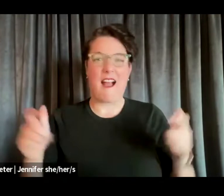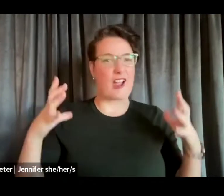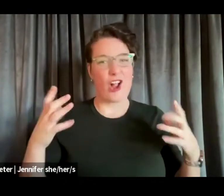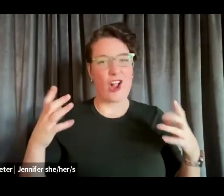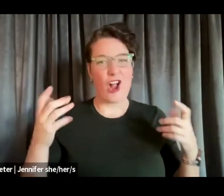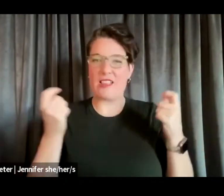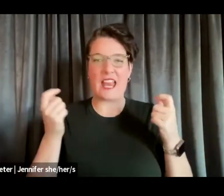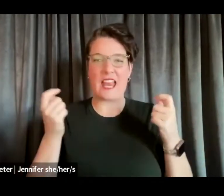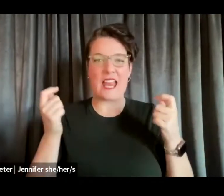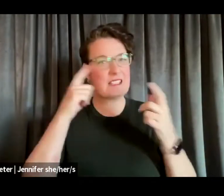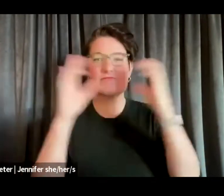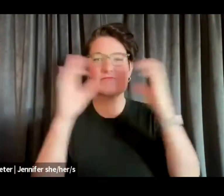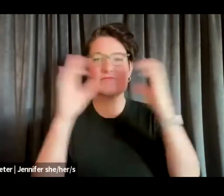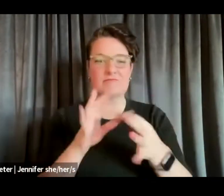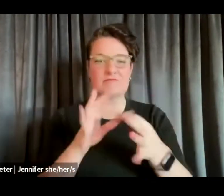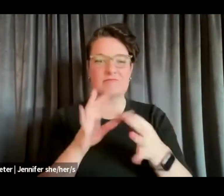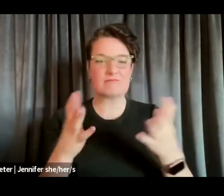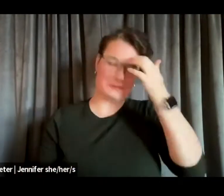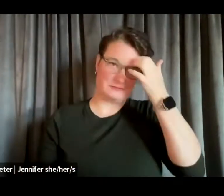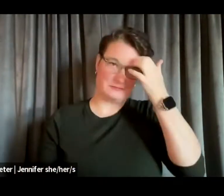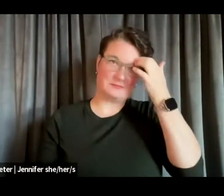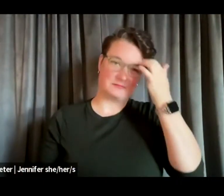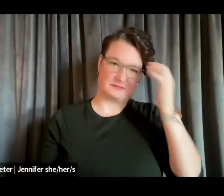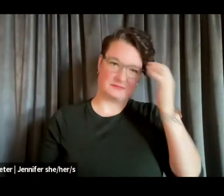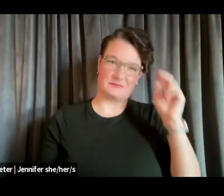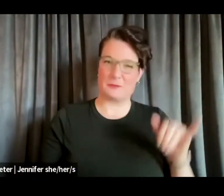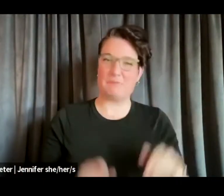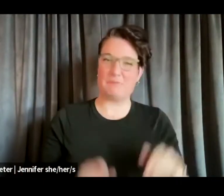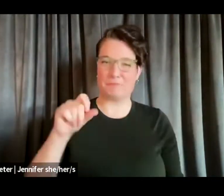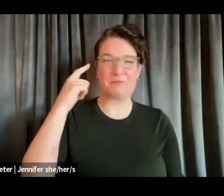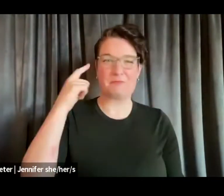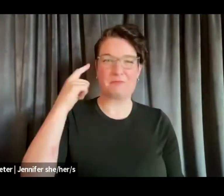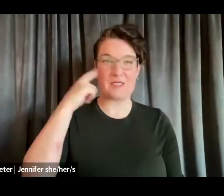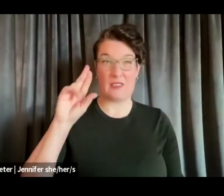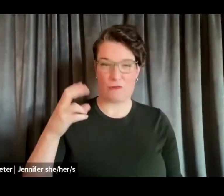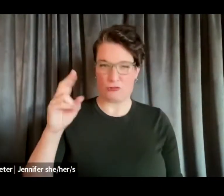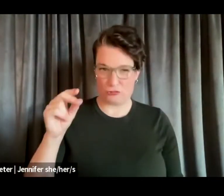Nomy: Yeah, I mean, similarly, I think Rosh Hashanah and Yom Kippur